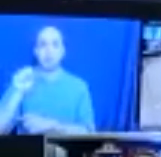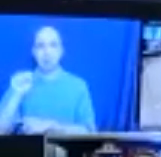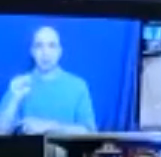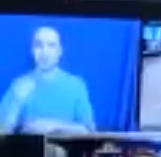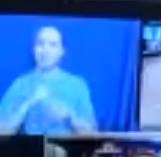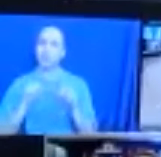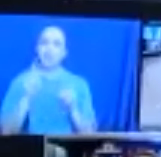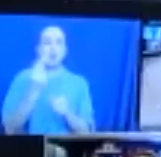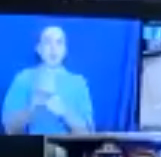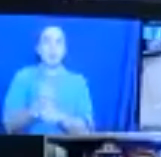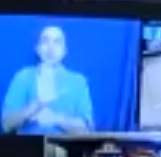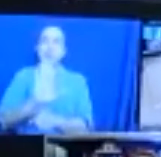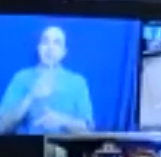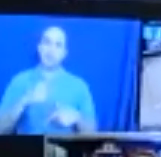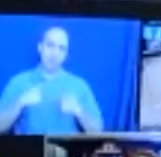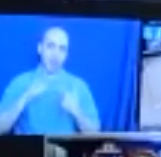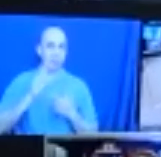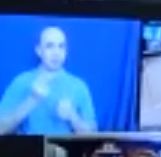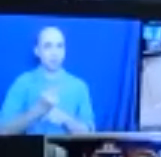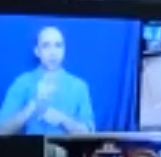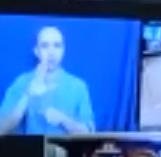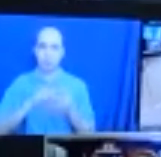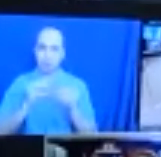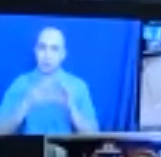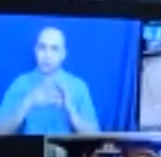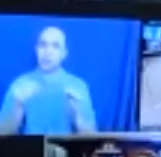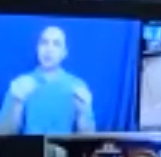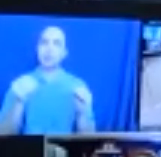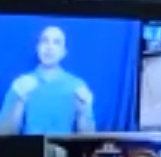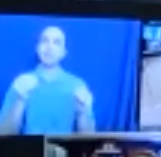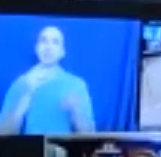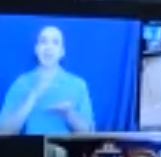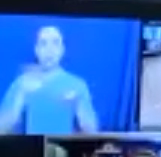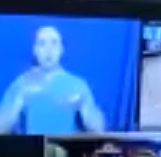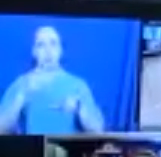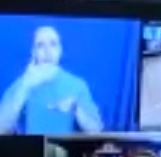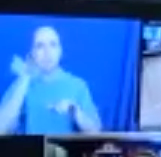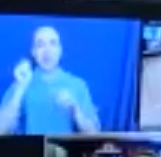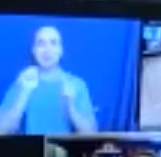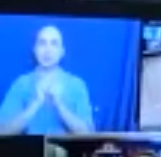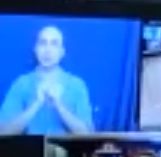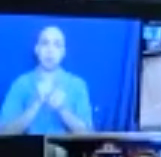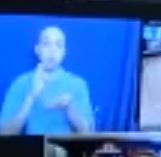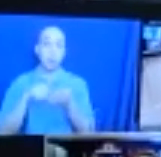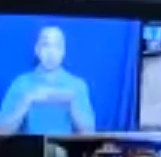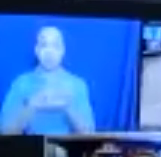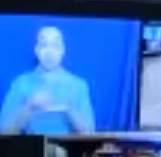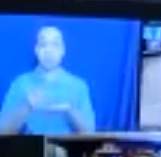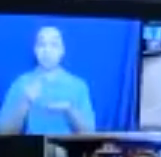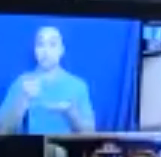GET AND BEING GRATEFUL AND DOING YOUR BEST WITH WHAT YOU HAVE, WITH THE RESOURCES YOU HAVE.